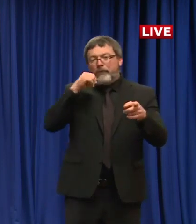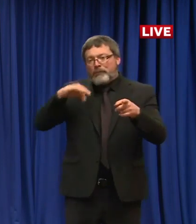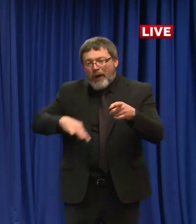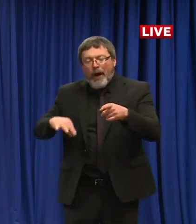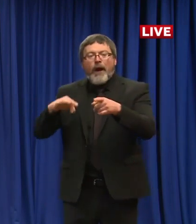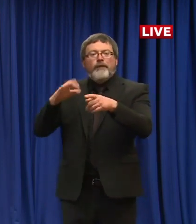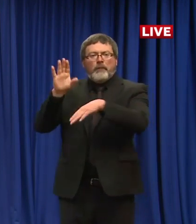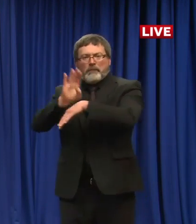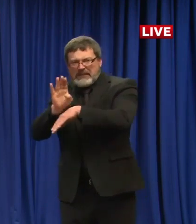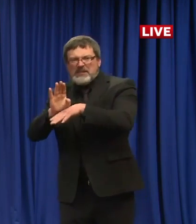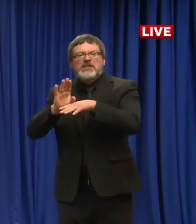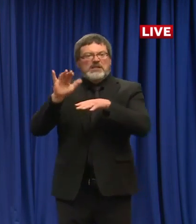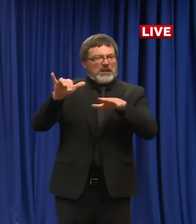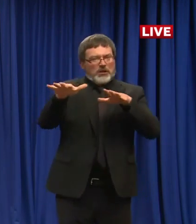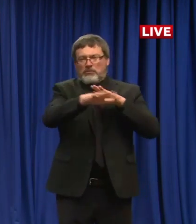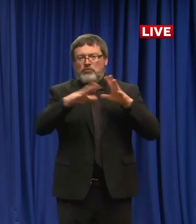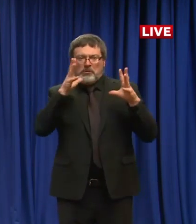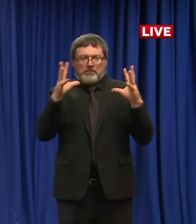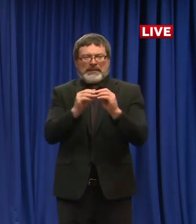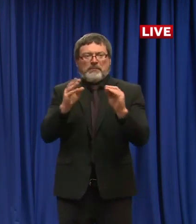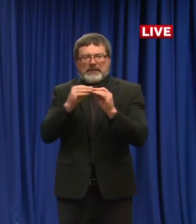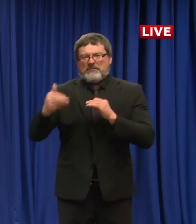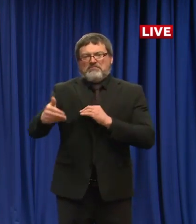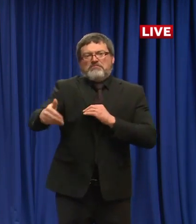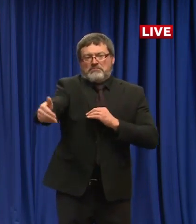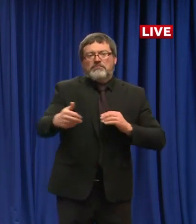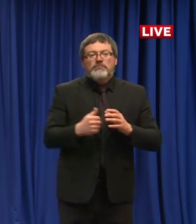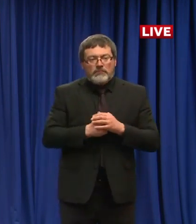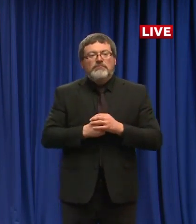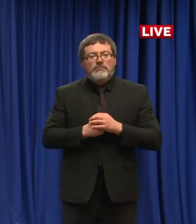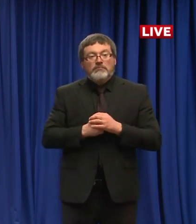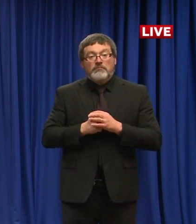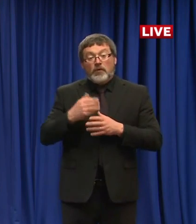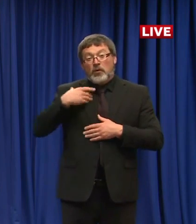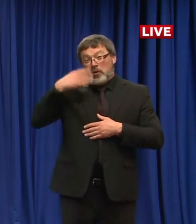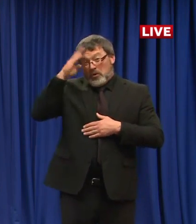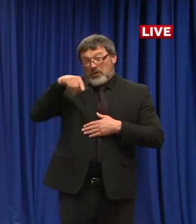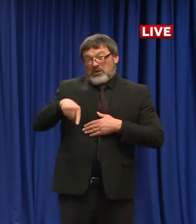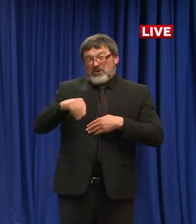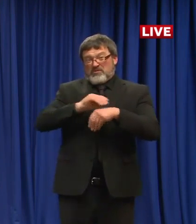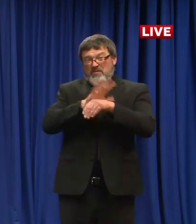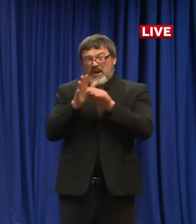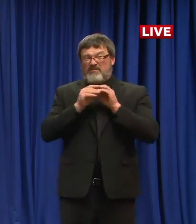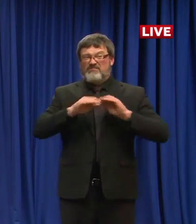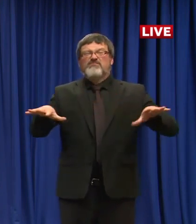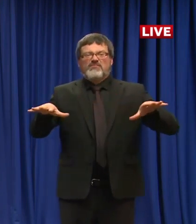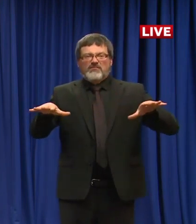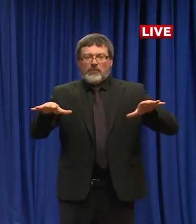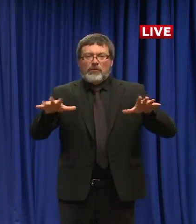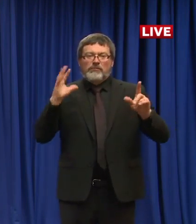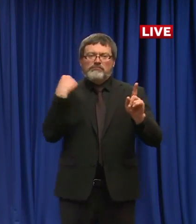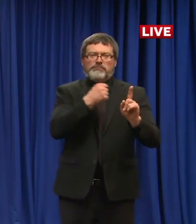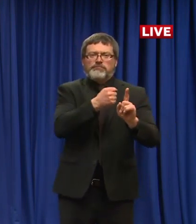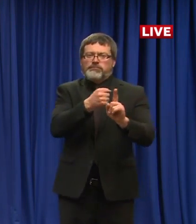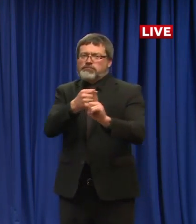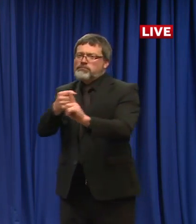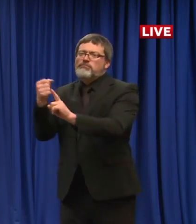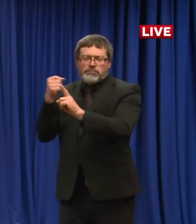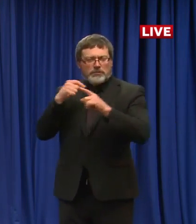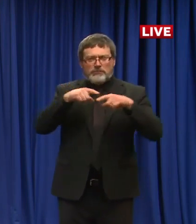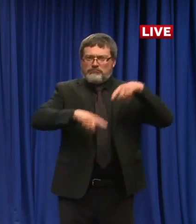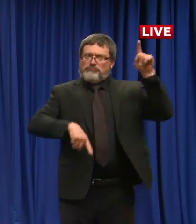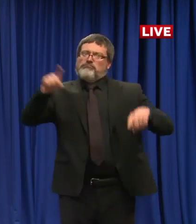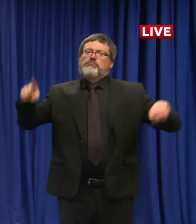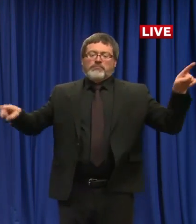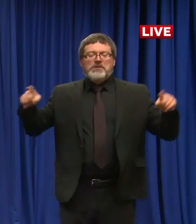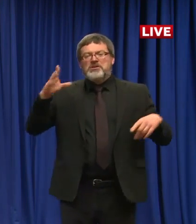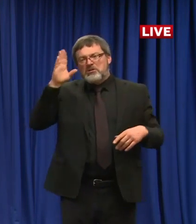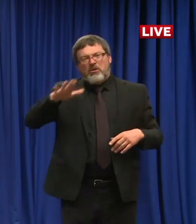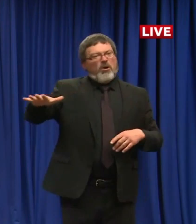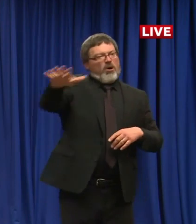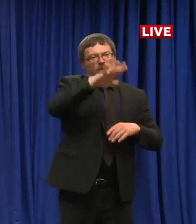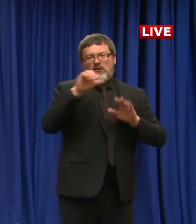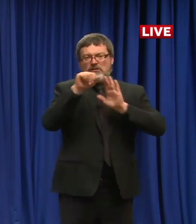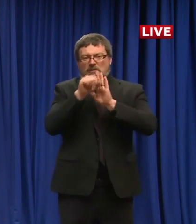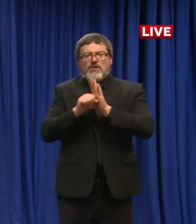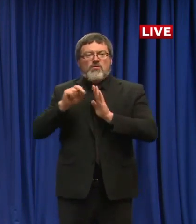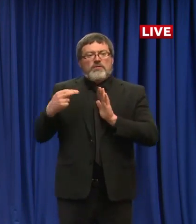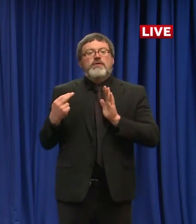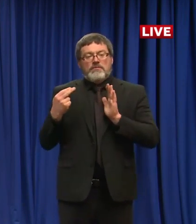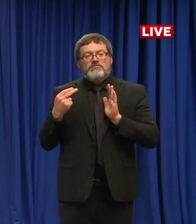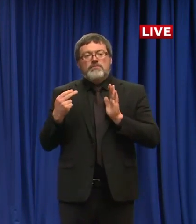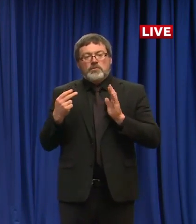SMALL BUSINESSES NONPROFITS FOLKS IN THE HEALTH CARE COMMUNITY HOSPITALS, WHEREVER THE NEED MAY BE AND WE KNOW THAT THIS EPIDEMIC HAS CREATED A NEED ACROSS AGAIN VIRTUALLY EVERYBODY